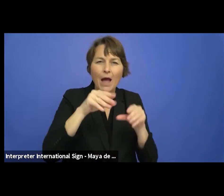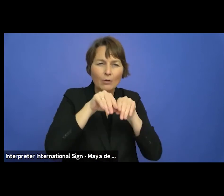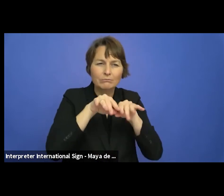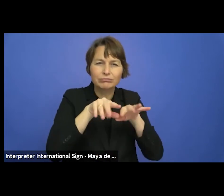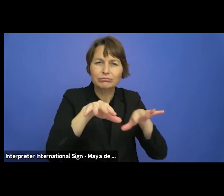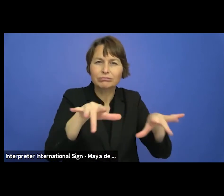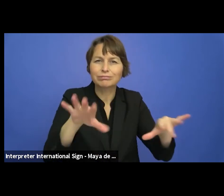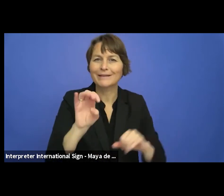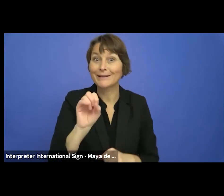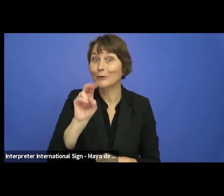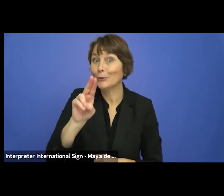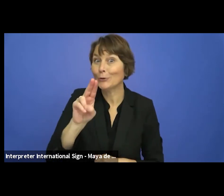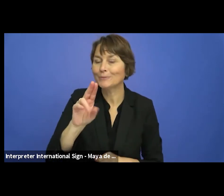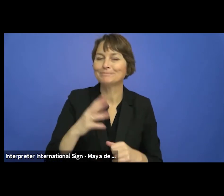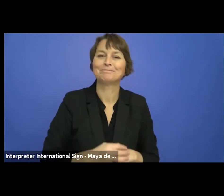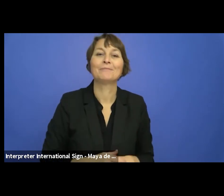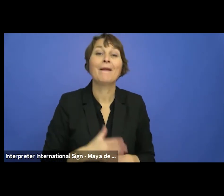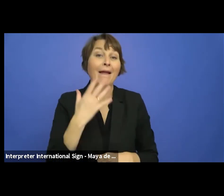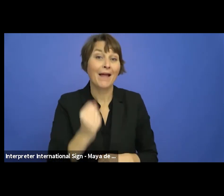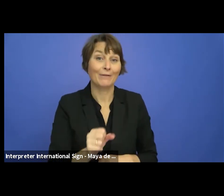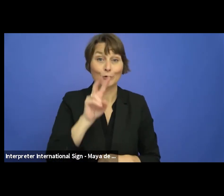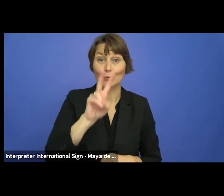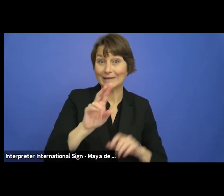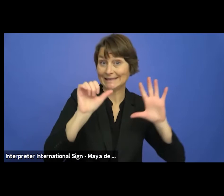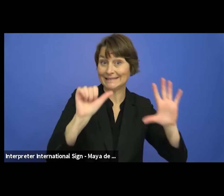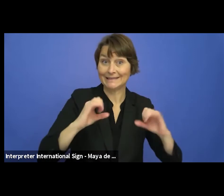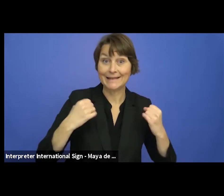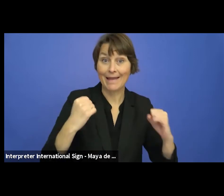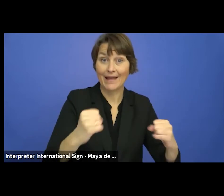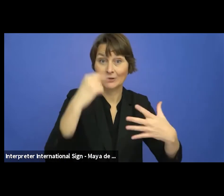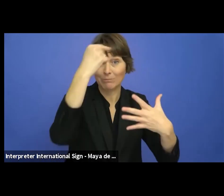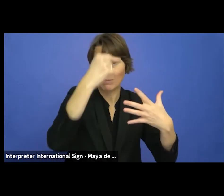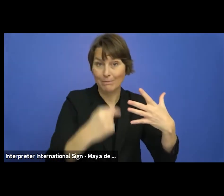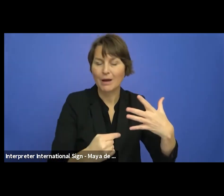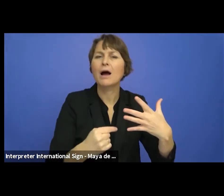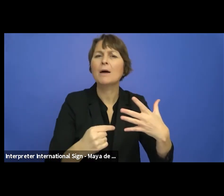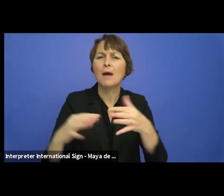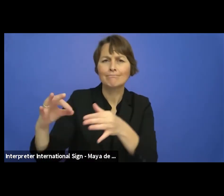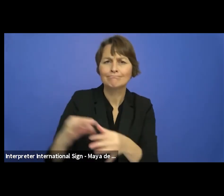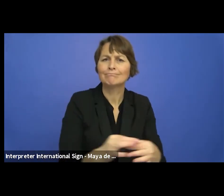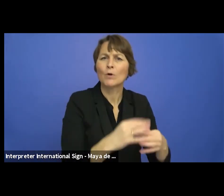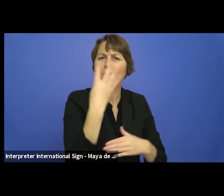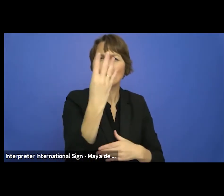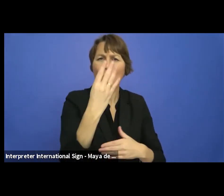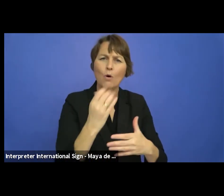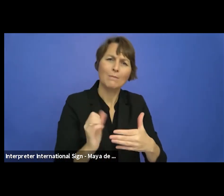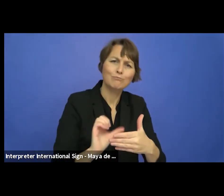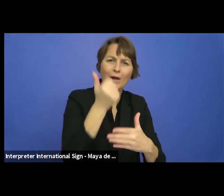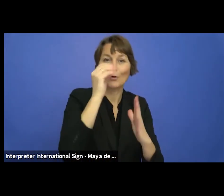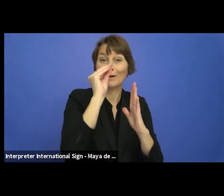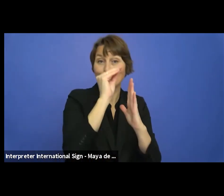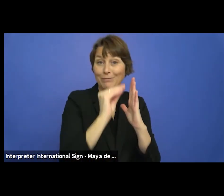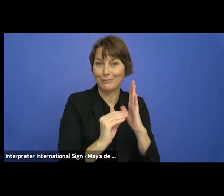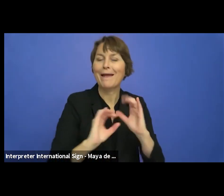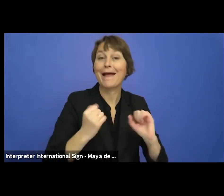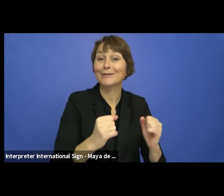We'll have 26 actions based on four priority areas and of course you know me now culture, art will be